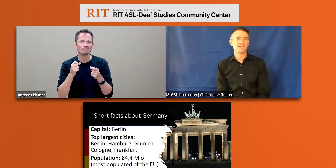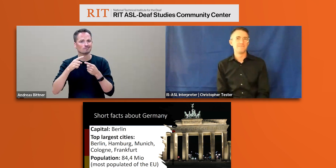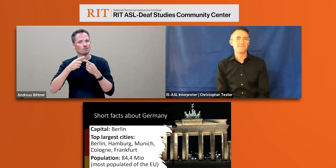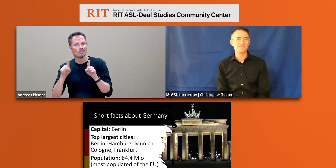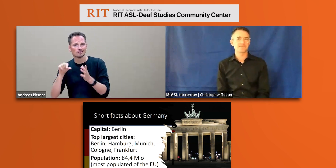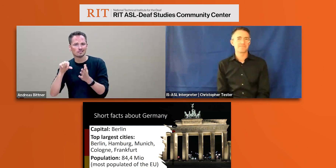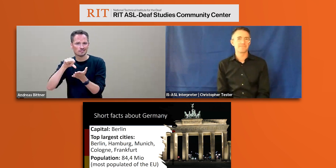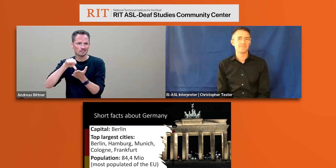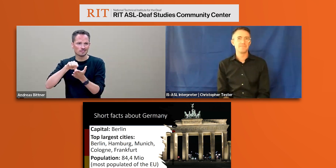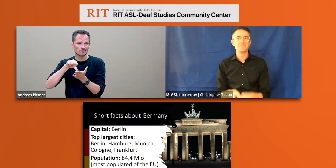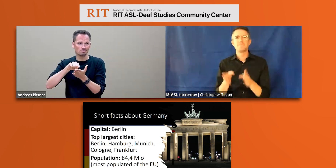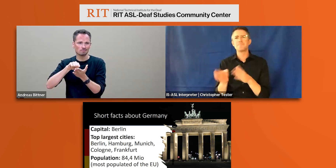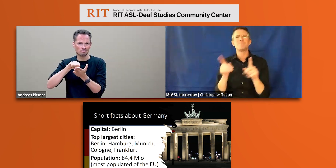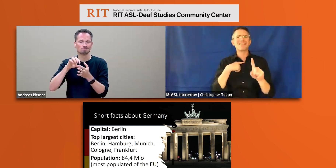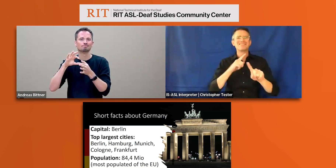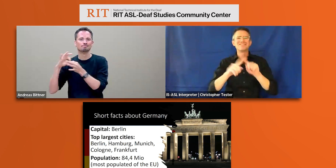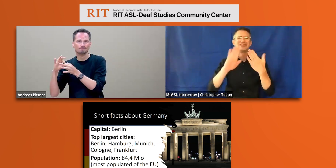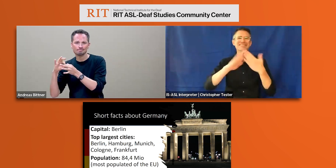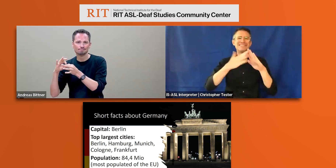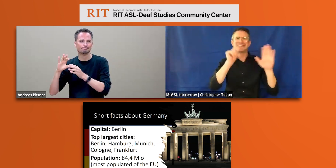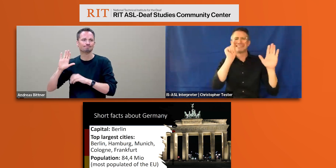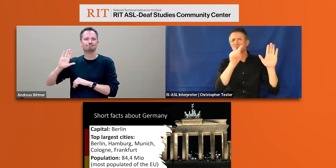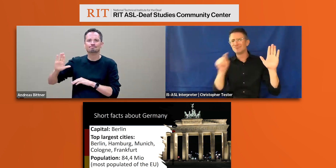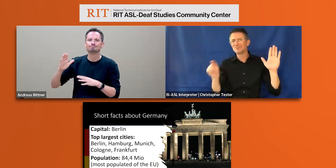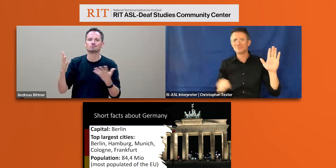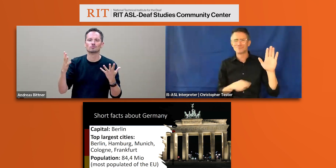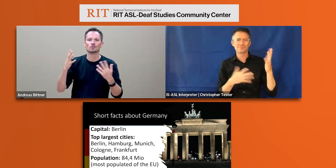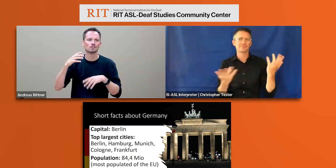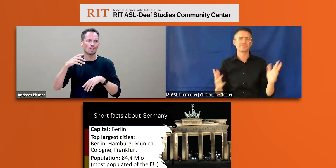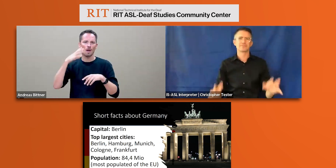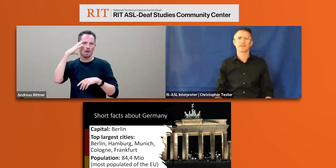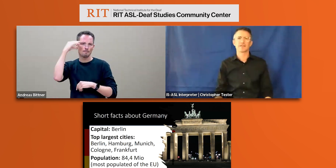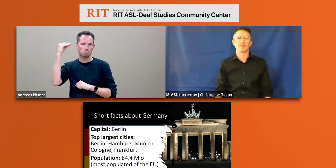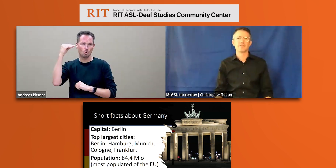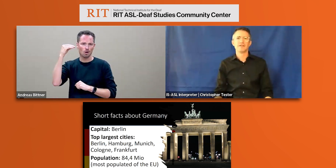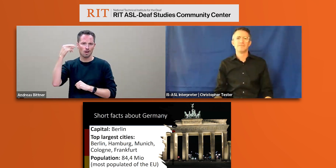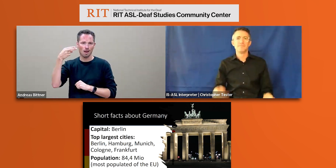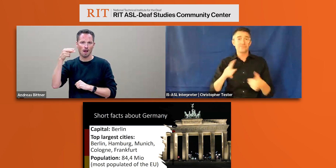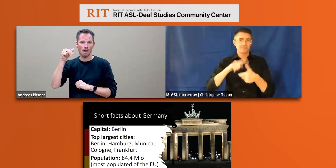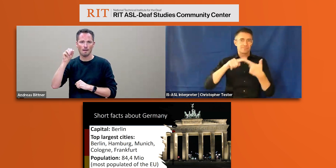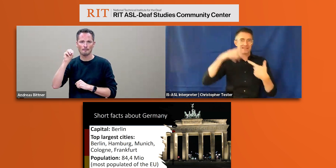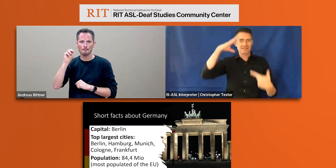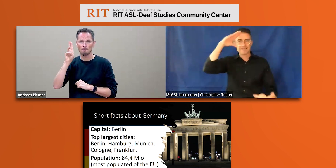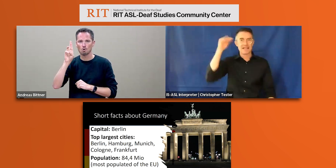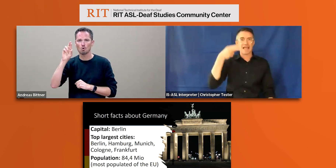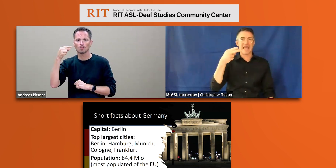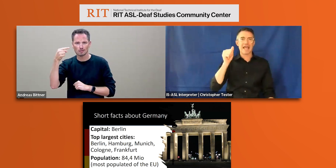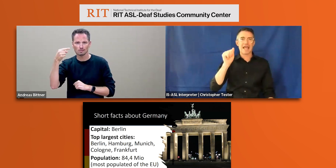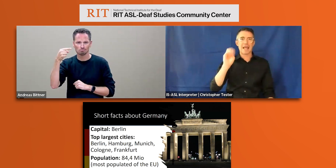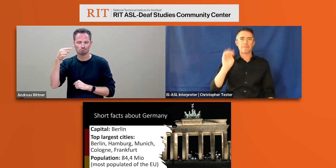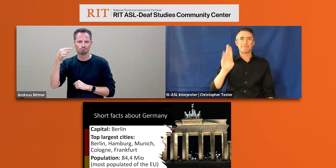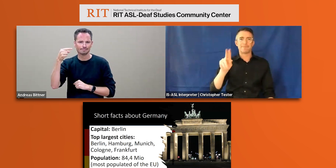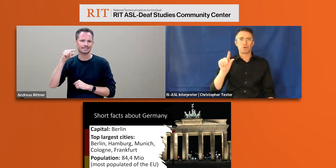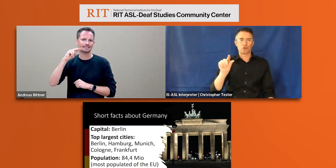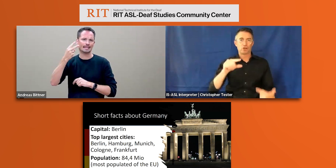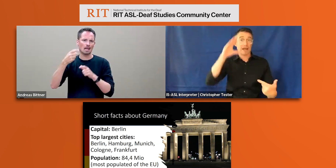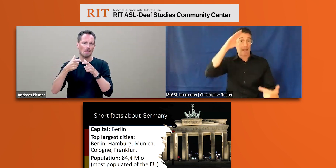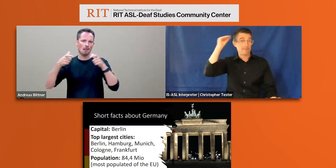Berlin is very different from the rest of the country and the rest of the cities in Germany.